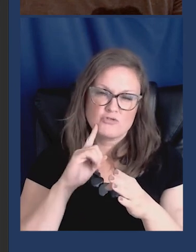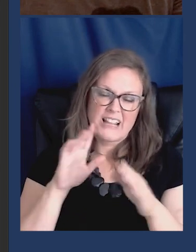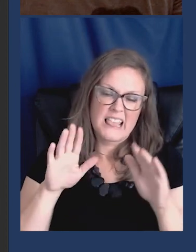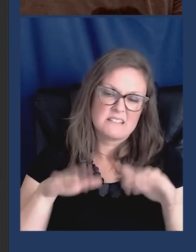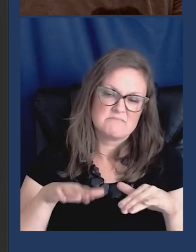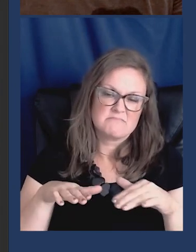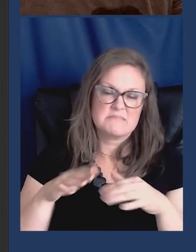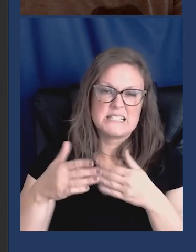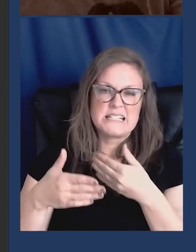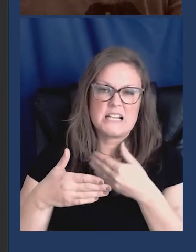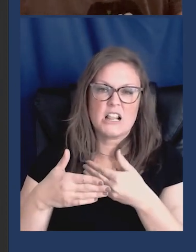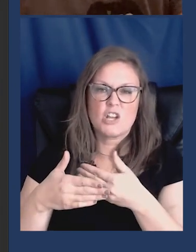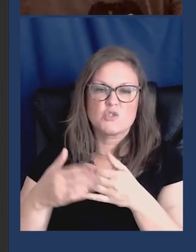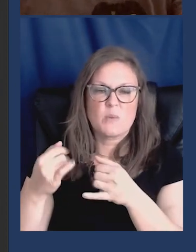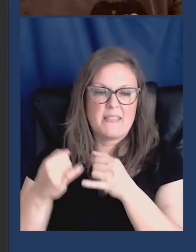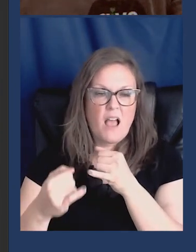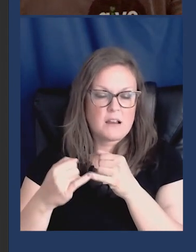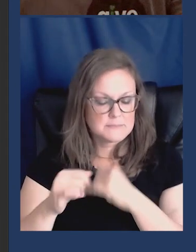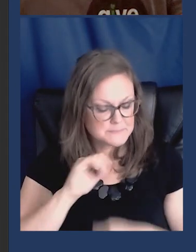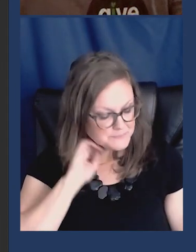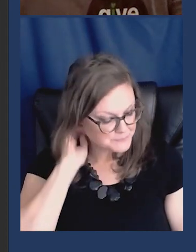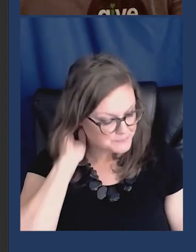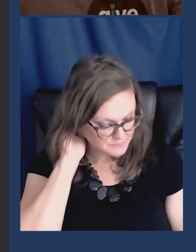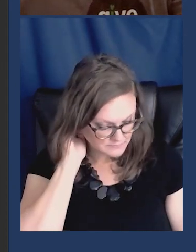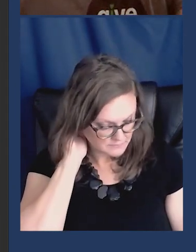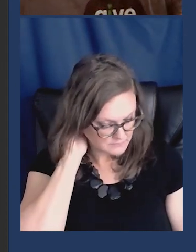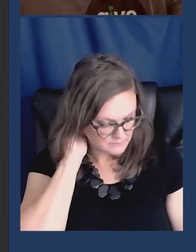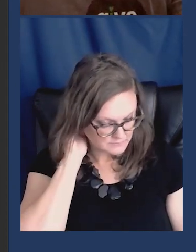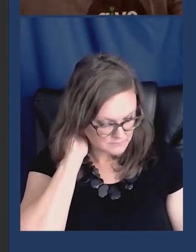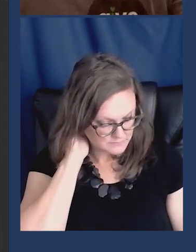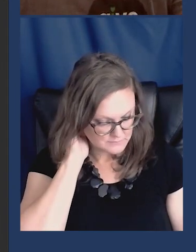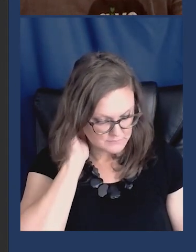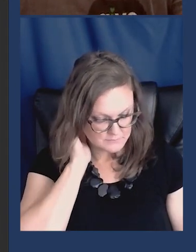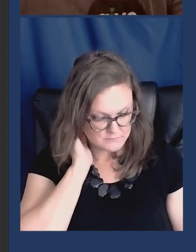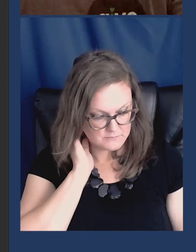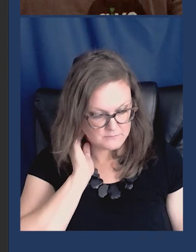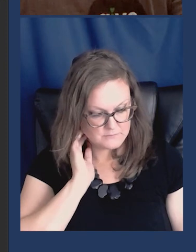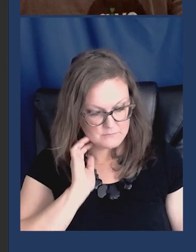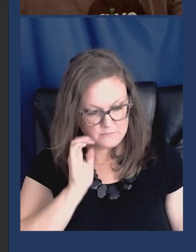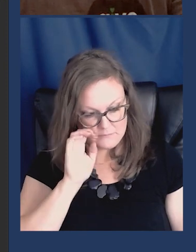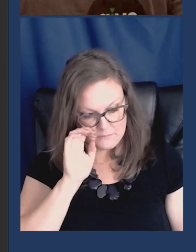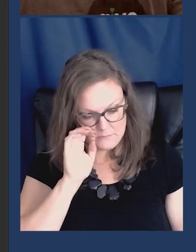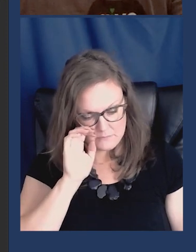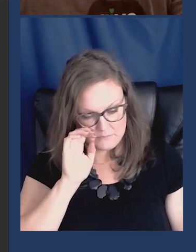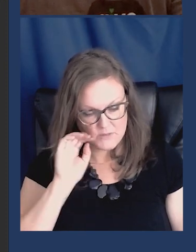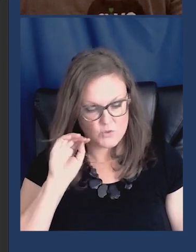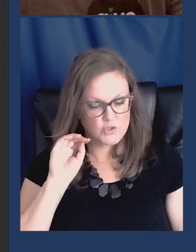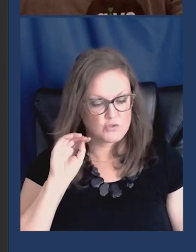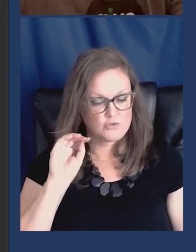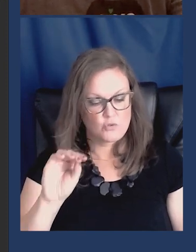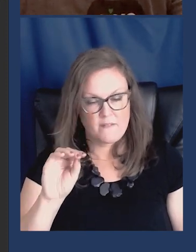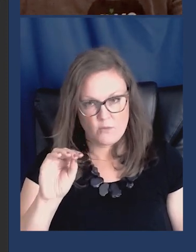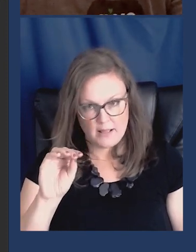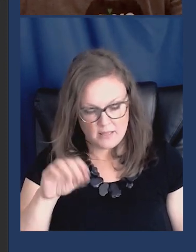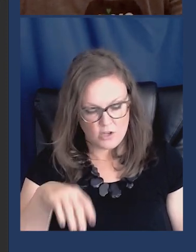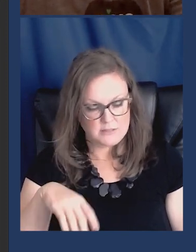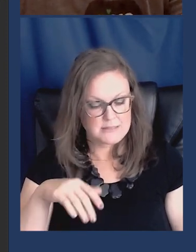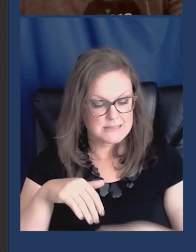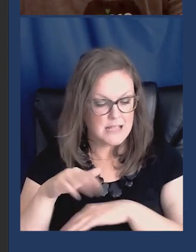Let's just throw it right here. And like, send one event to play Fab, this is it,